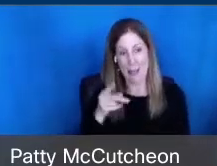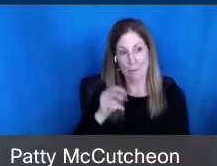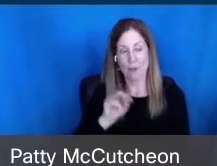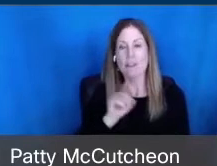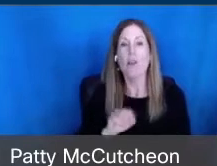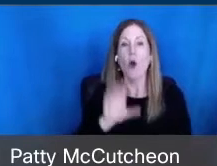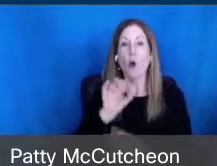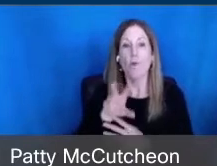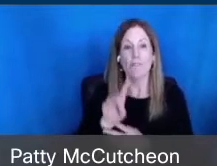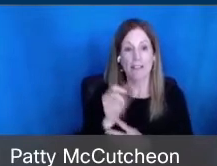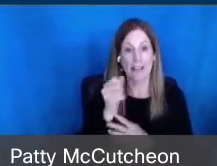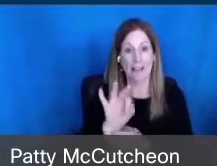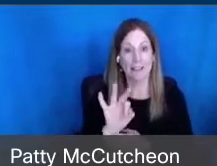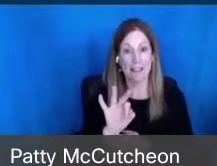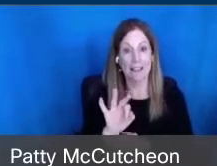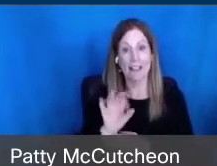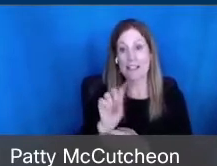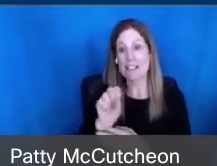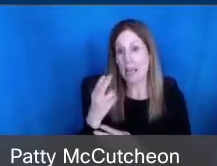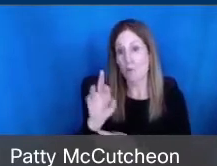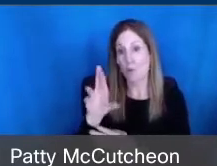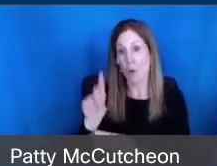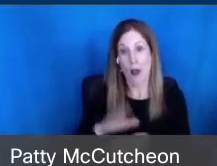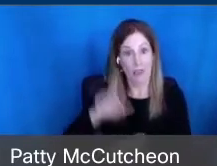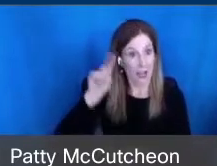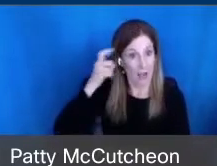that's on the governor's site provides really neat little